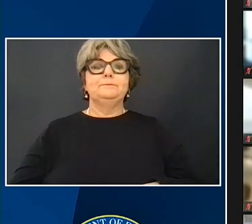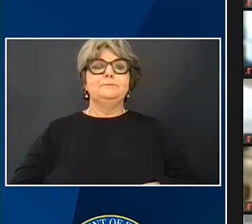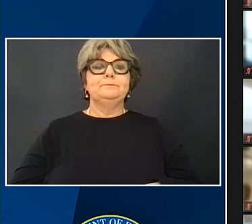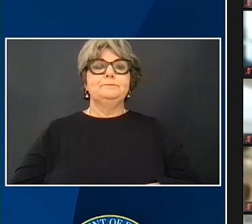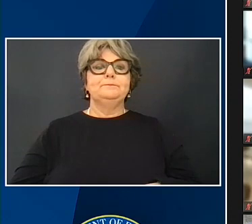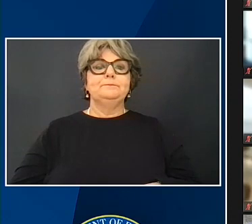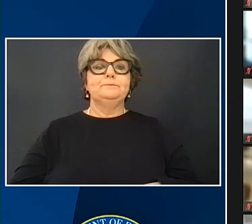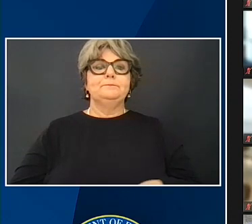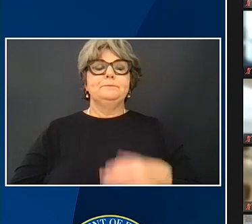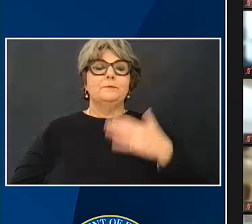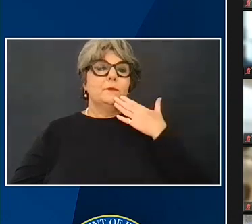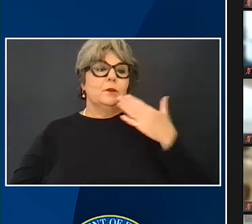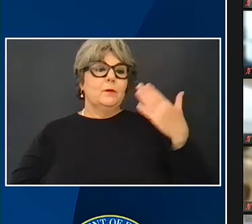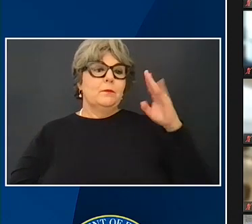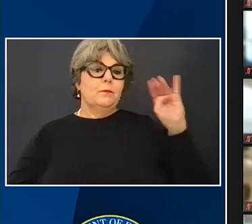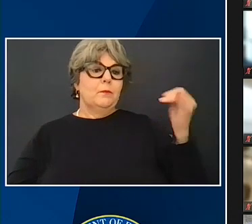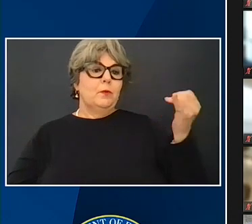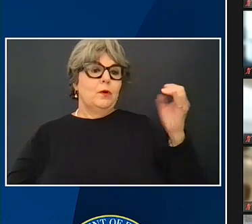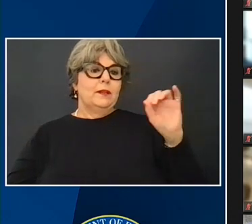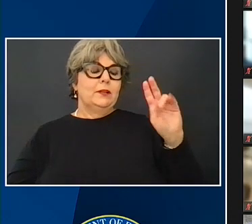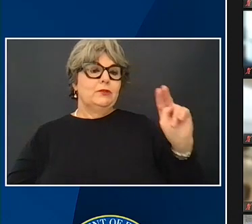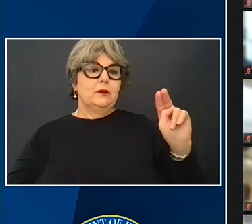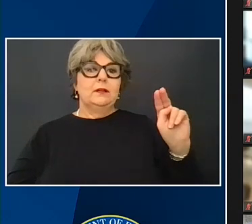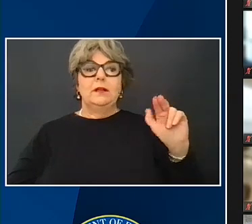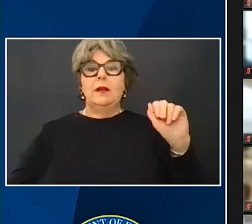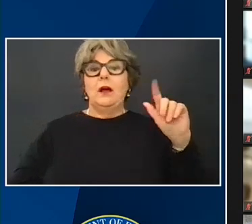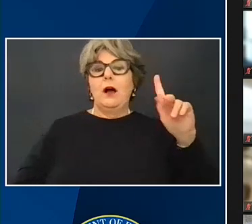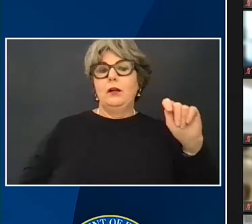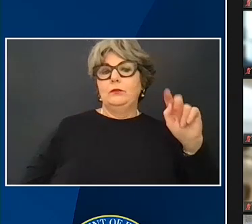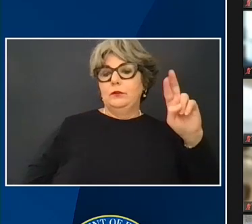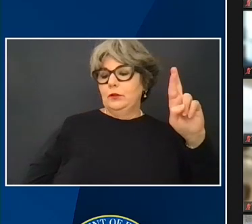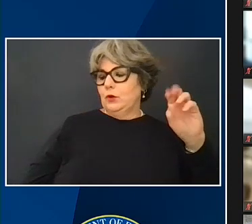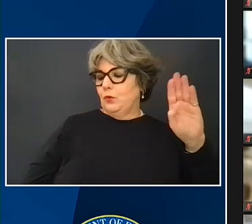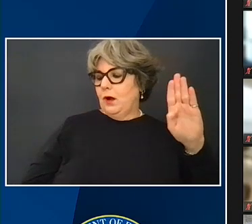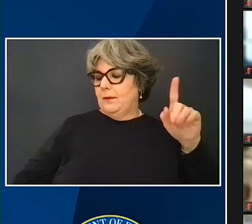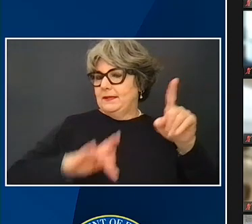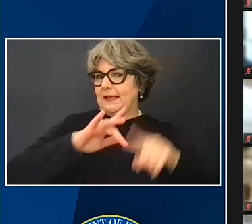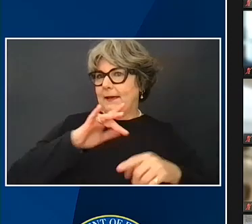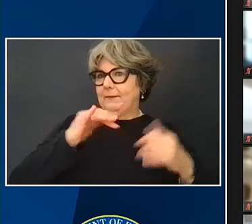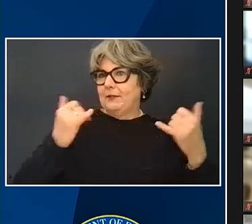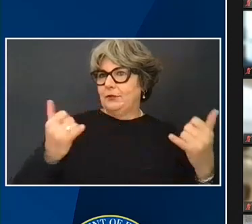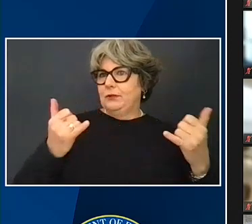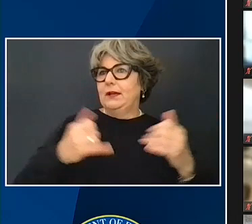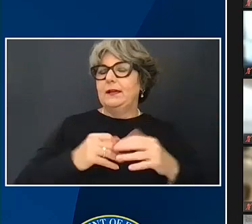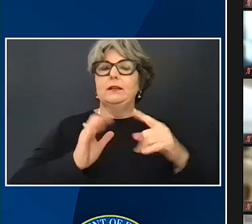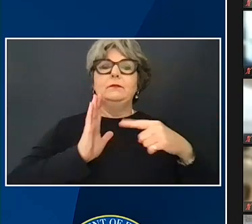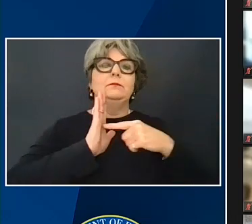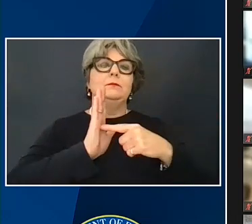Good morning, John. And his alternate Rob, will be absent today as well. Representing students or borrowers,